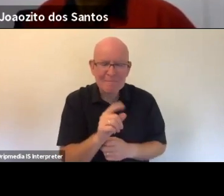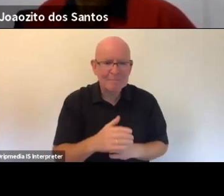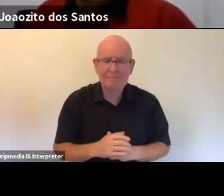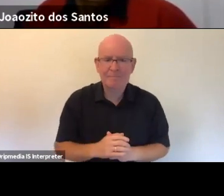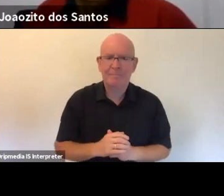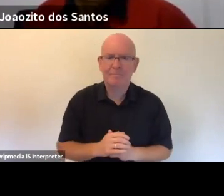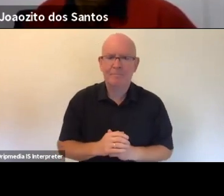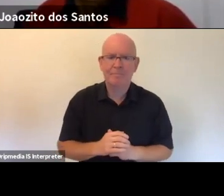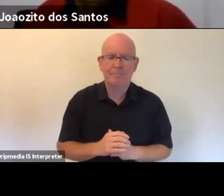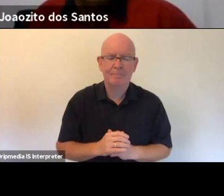So…